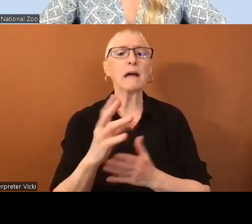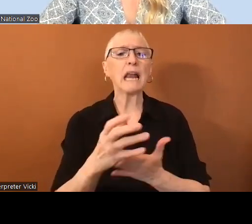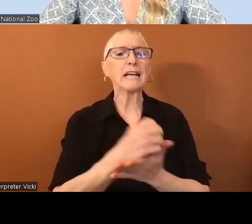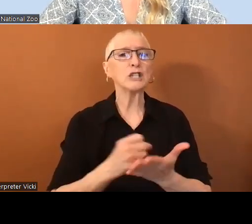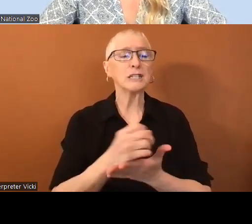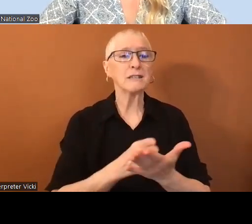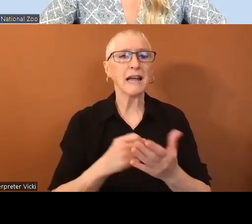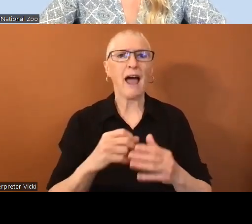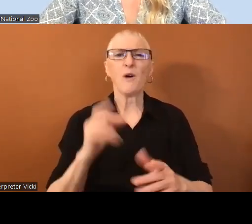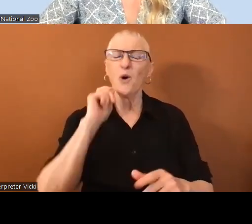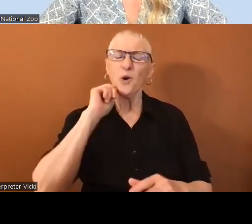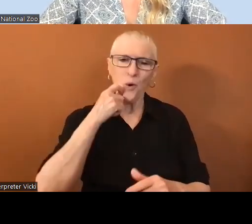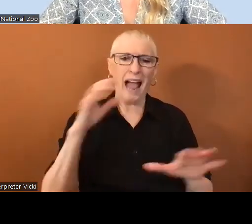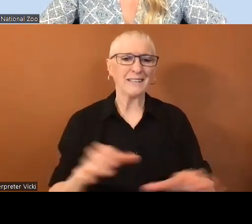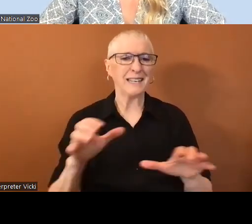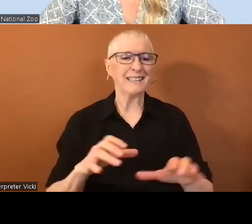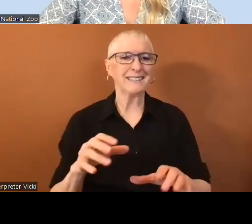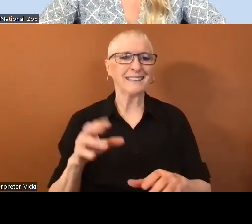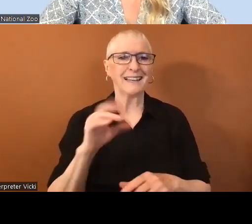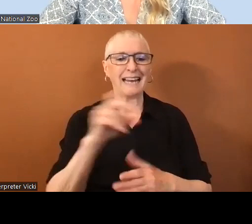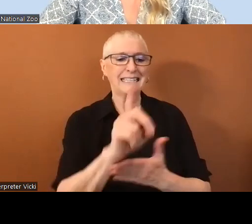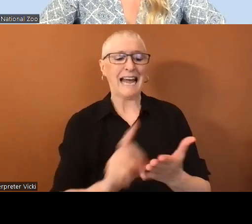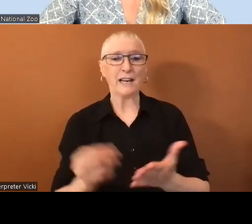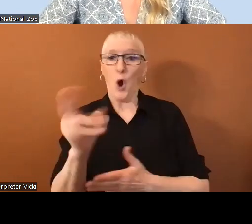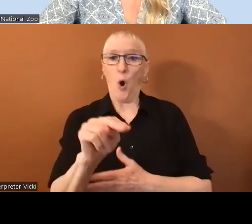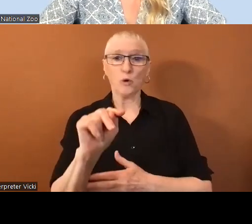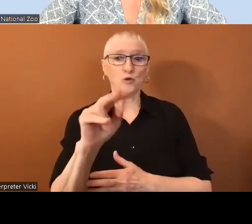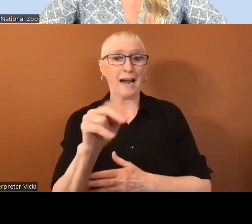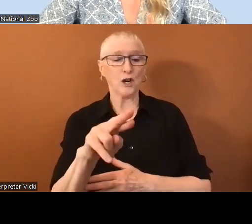super cool activities like designing your own tracker to continue the fun and the learning.